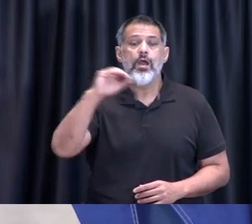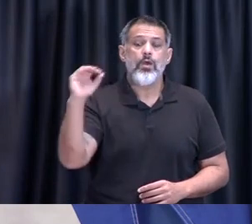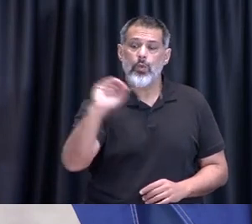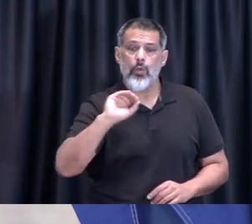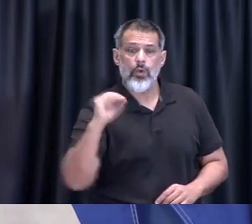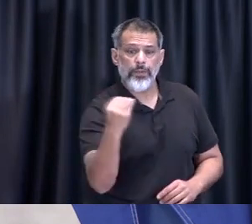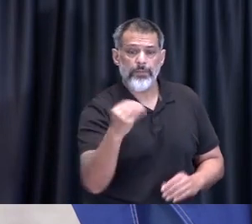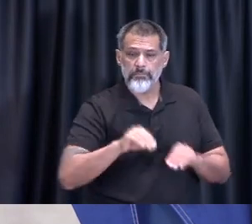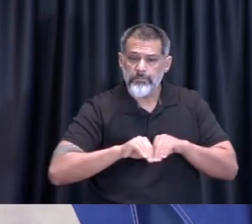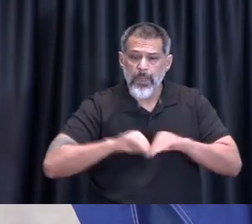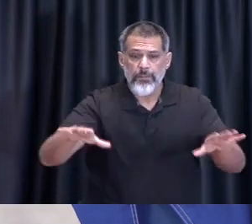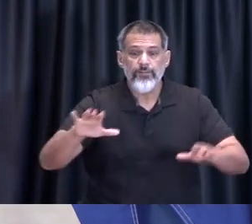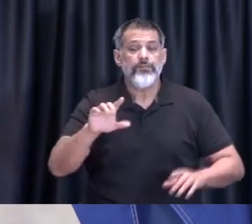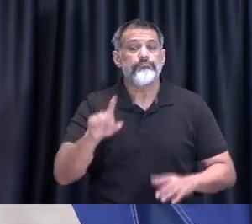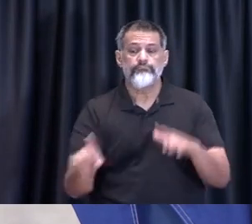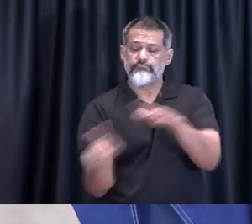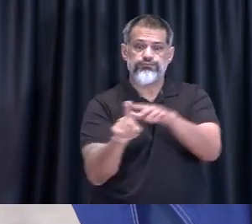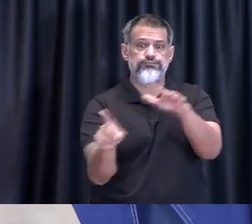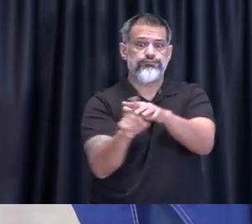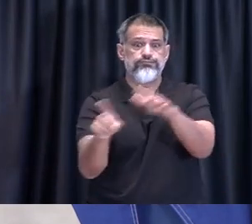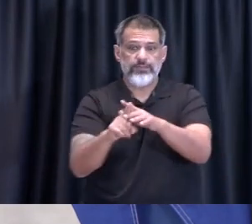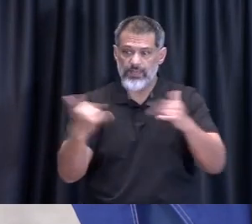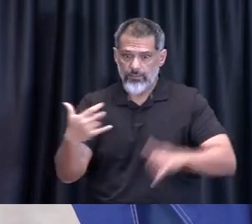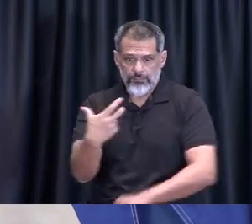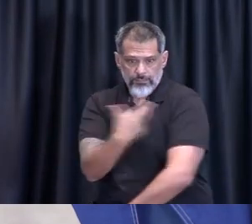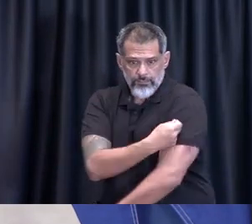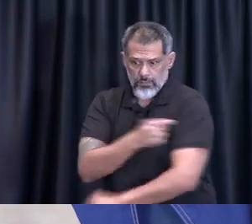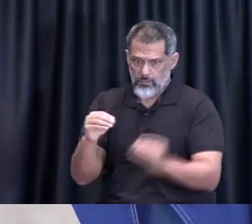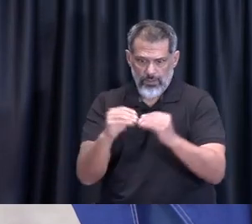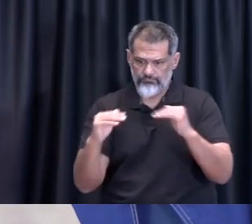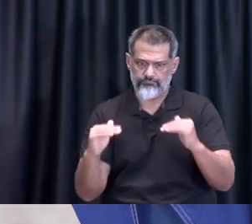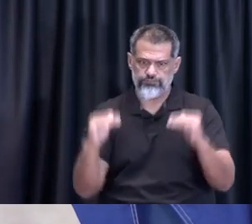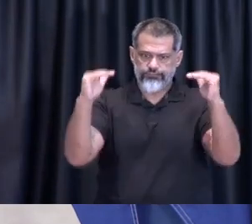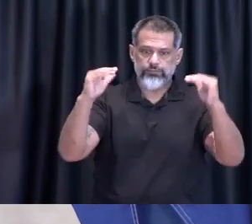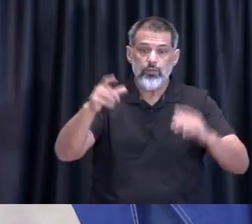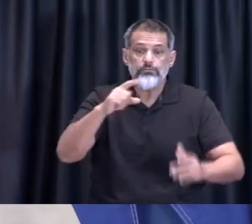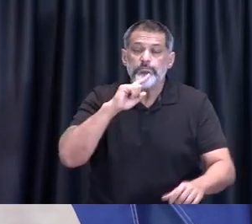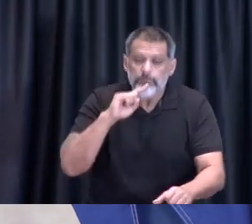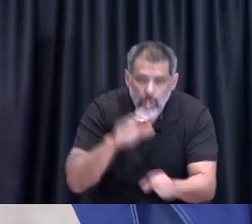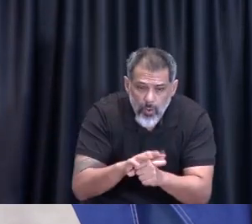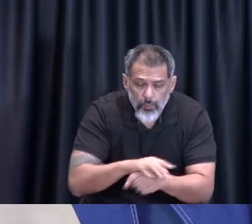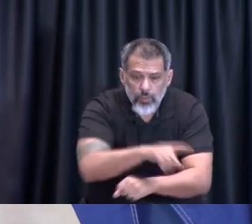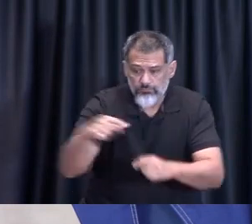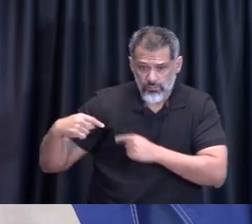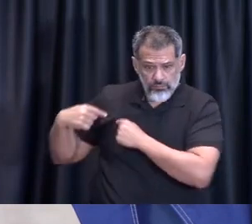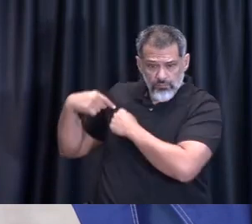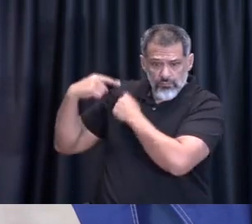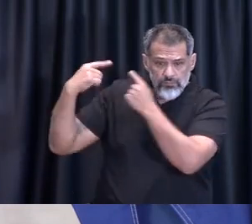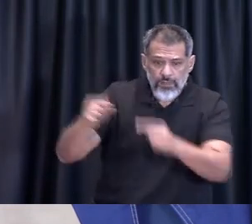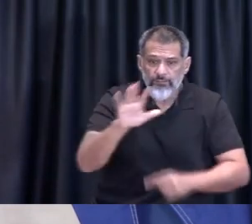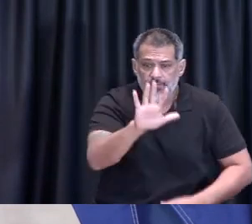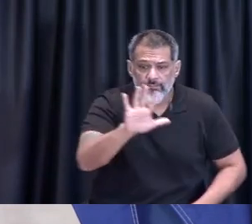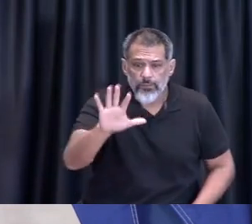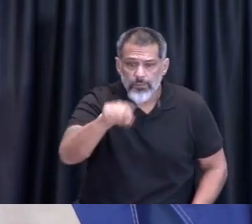vaccination capacity and have ensured that more than 55.5 per cent of eligible residents already have their